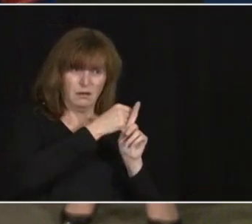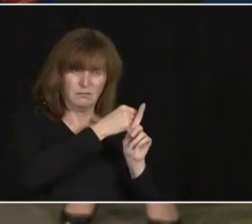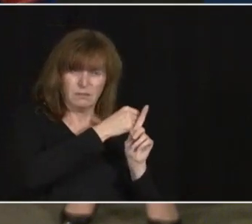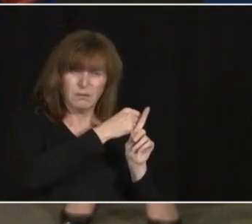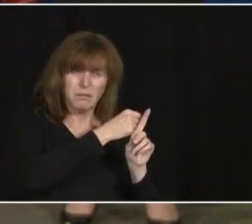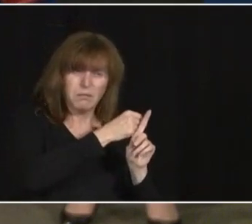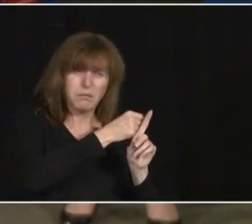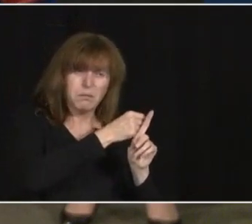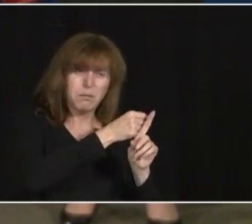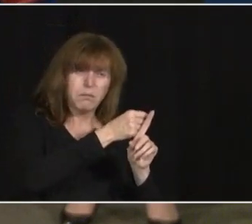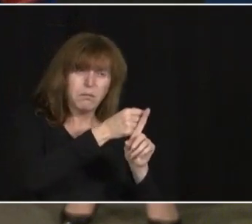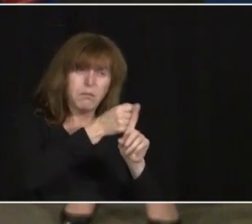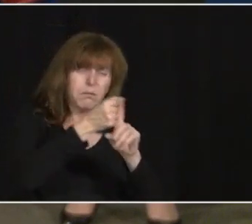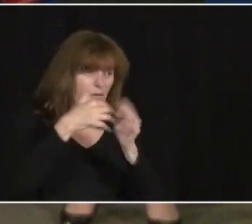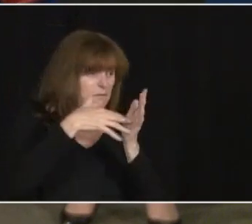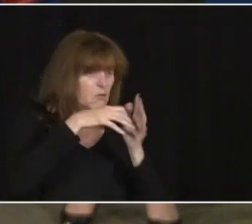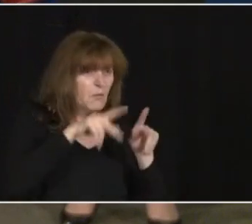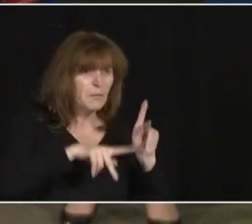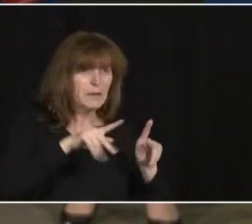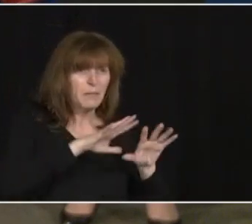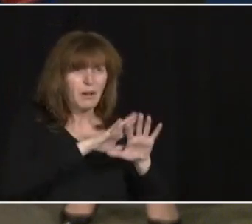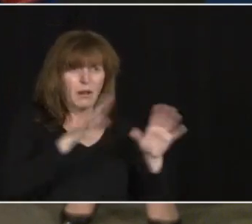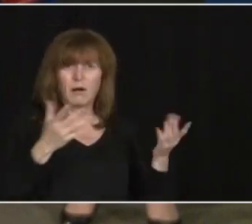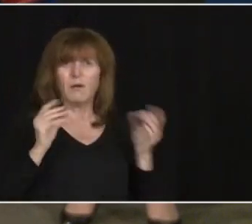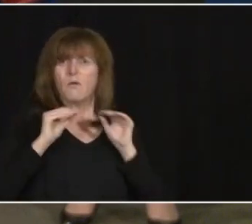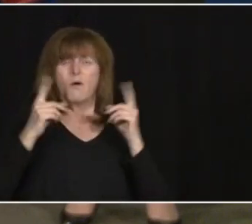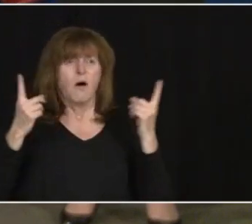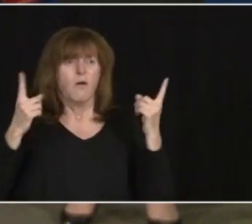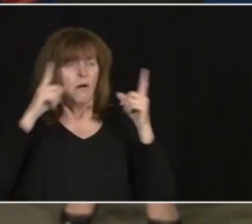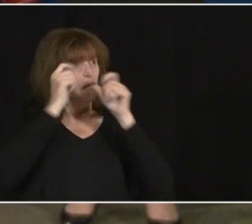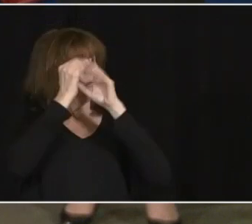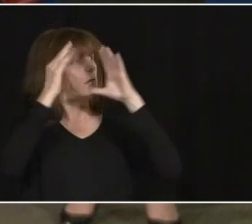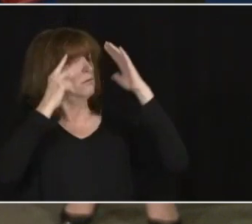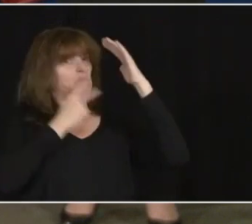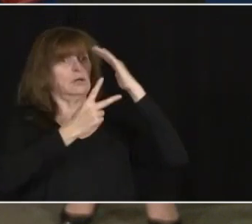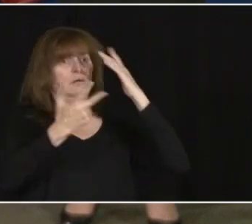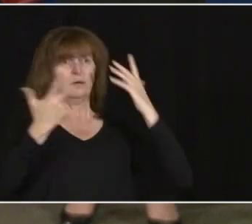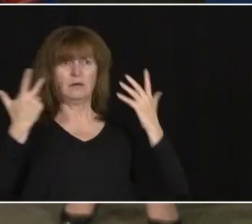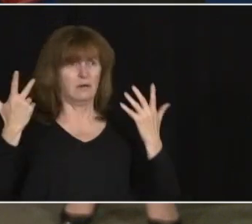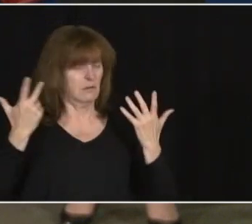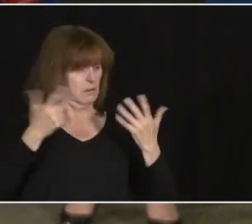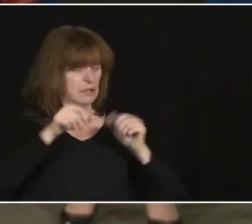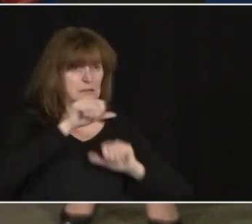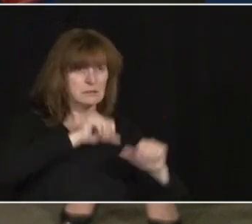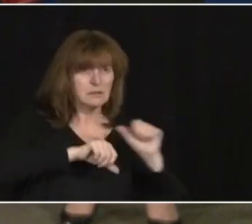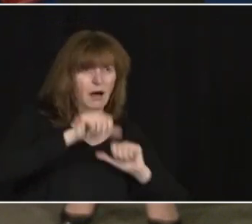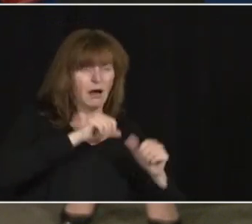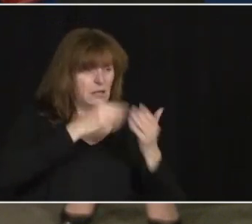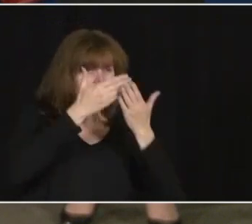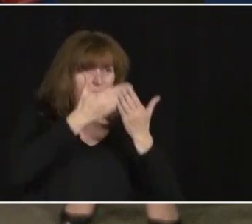With the level of attack on the most vulnerable people, the way it was transmitted. This science and evidence is building and